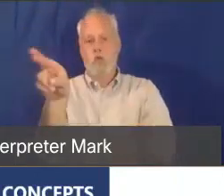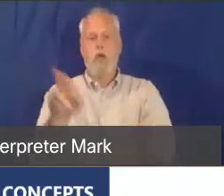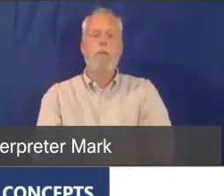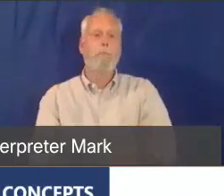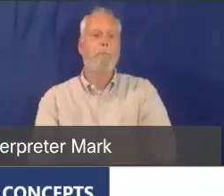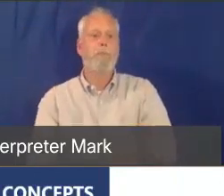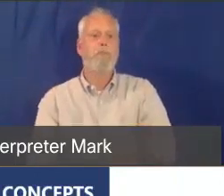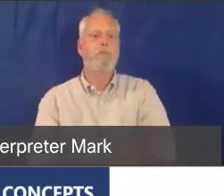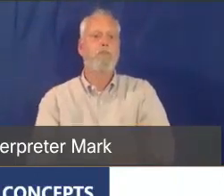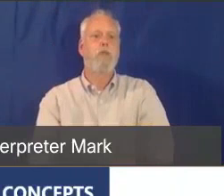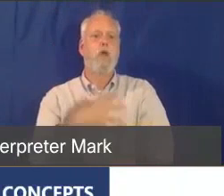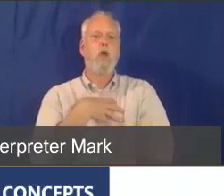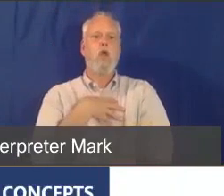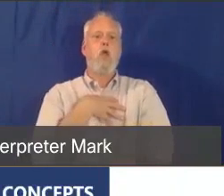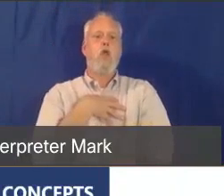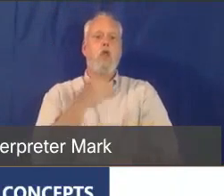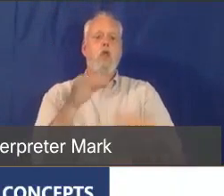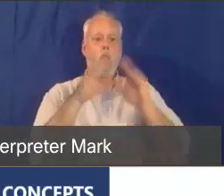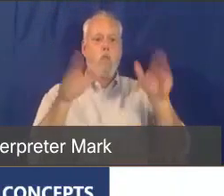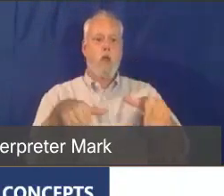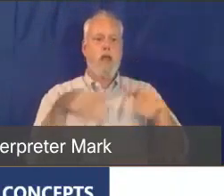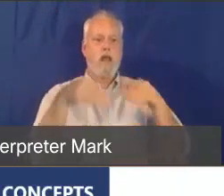The White House access road is at the top of your screen.